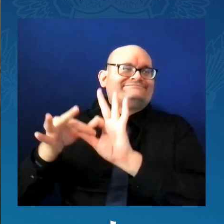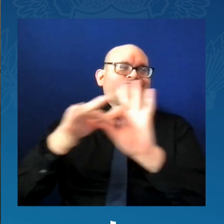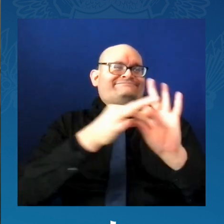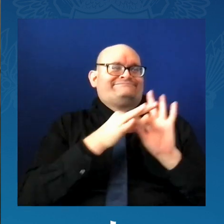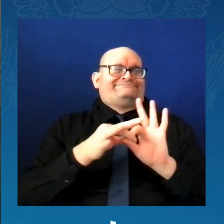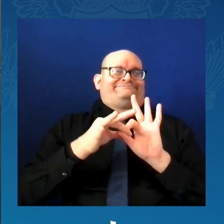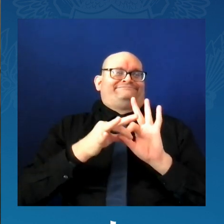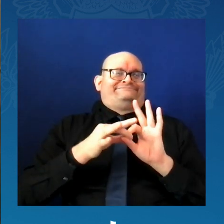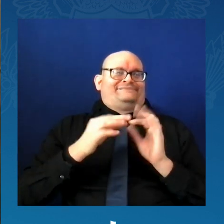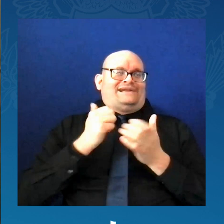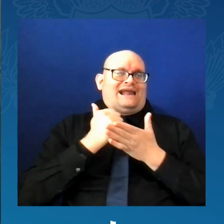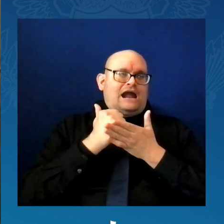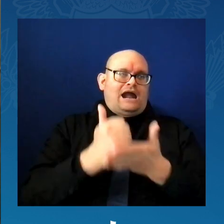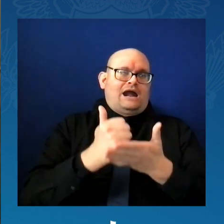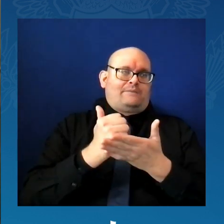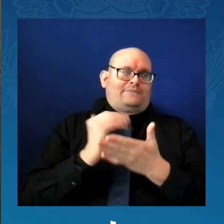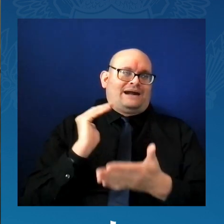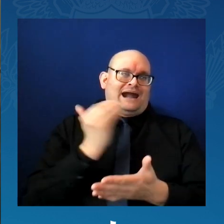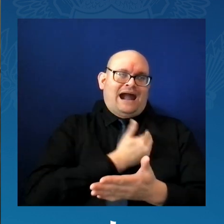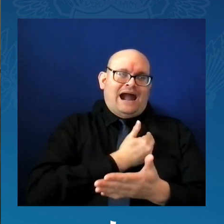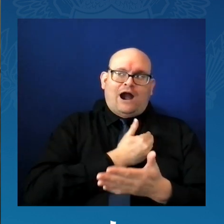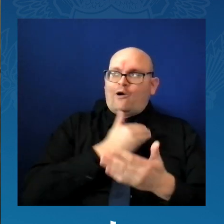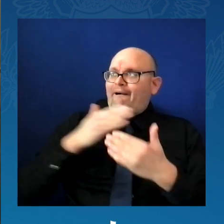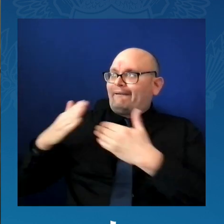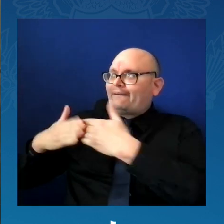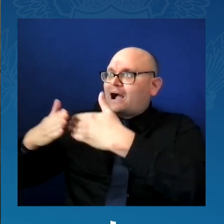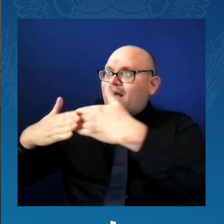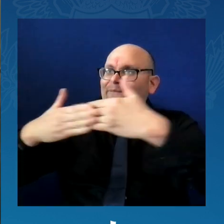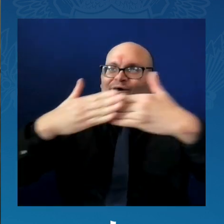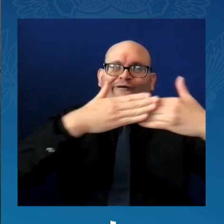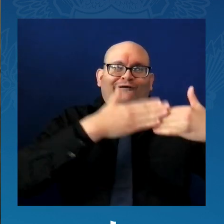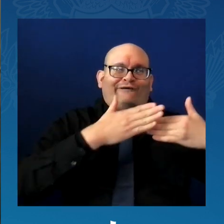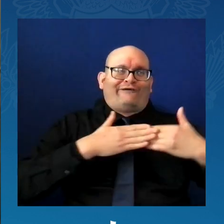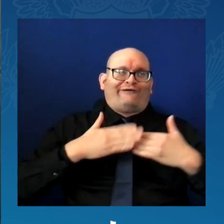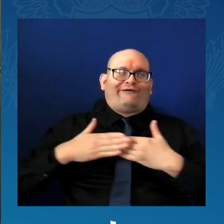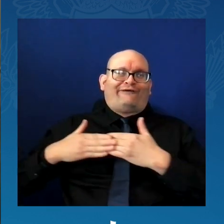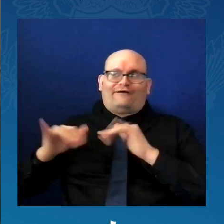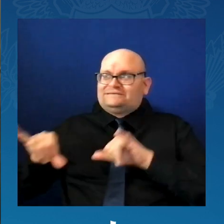We're going to have commonality of space infrastructure